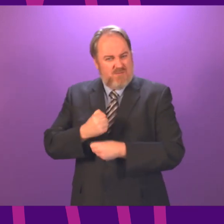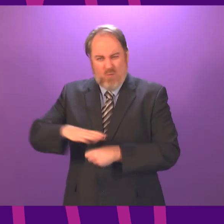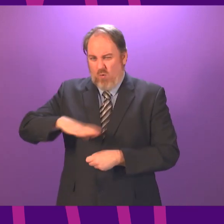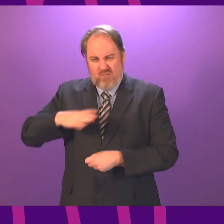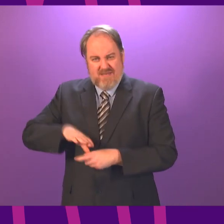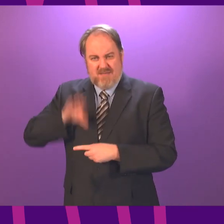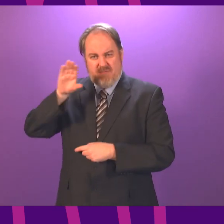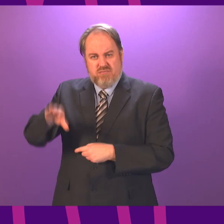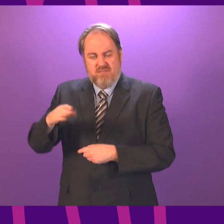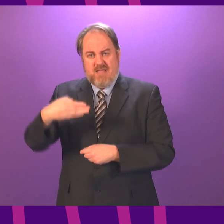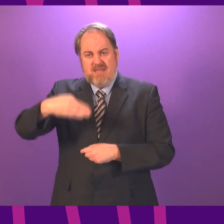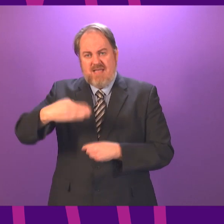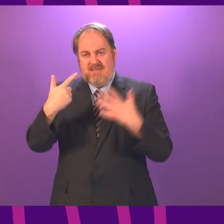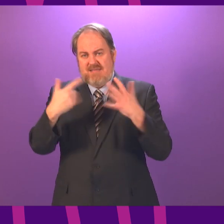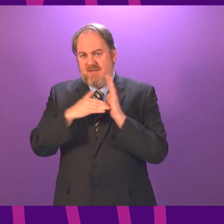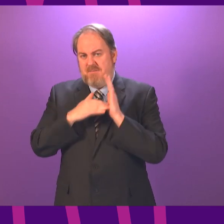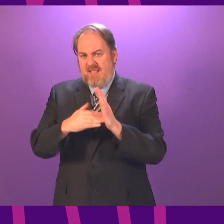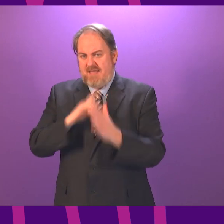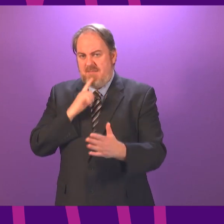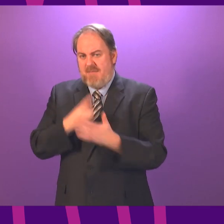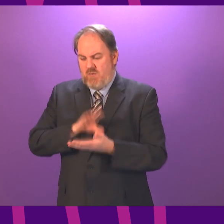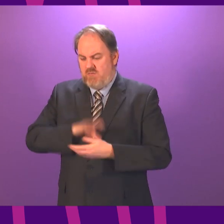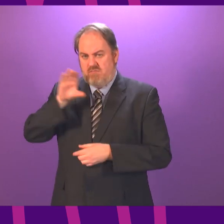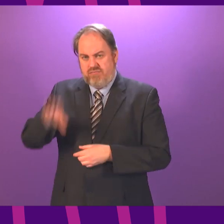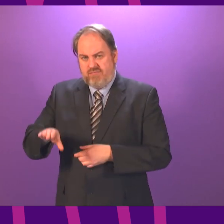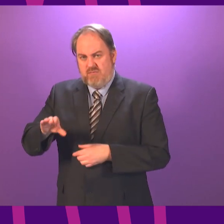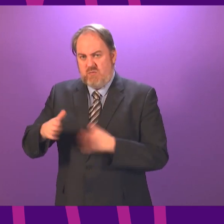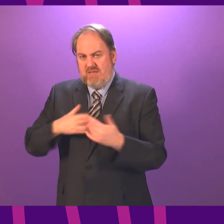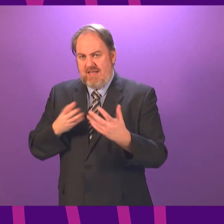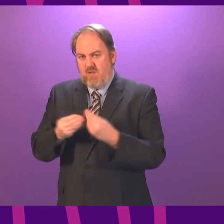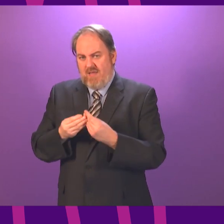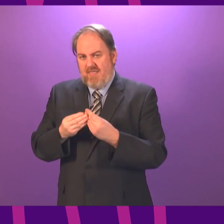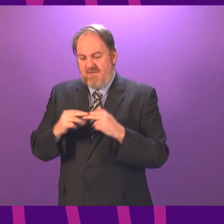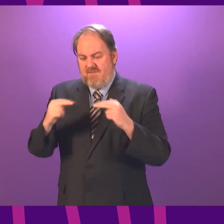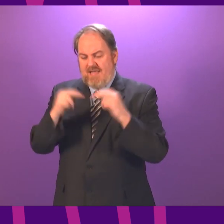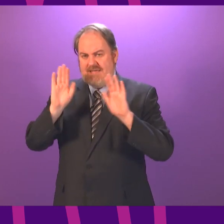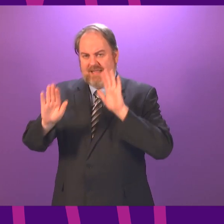million of consequentials to address the cladding issue. We need urgency on that. The Grenfell